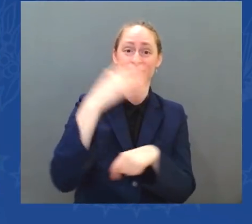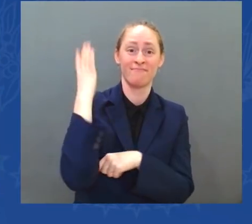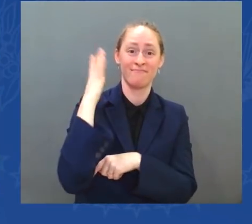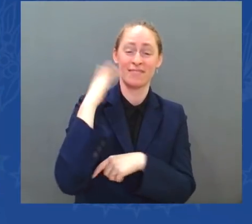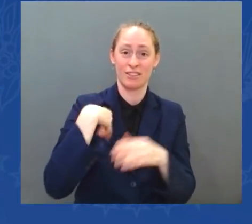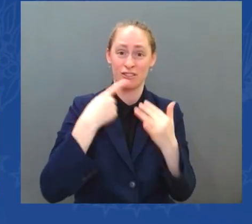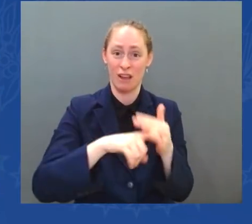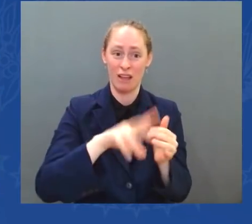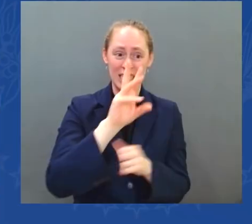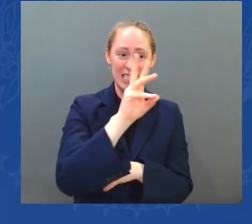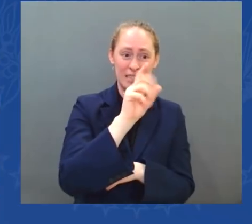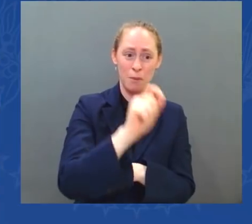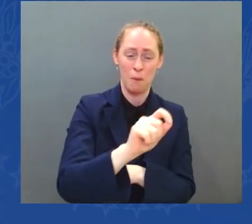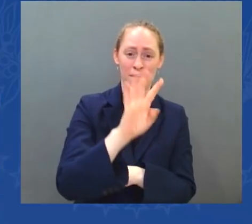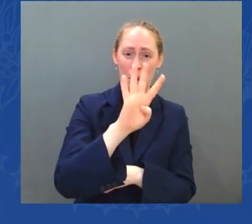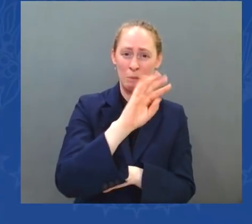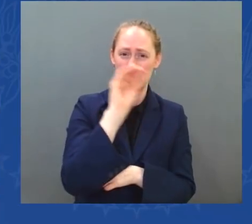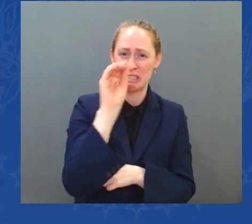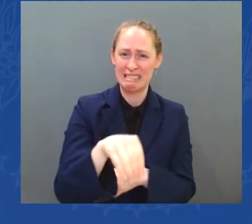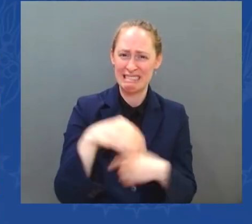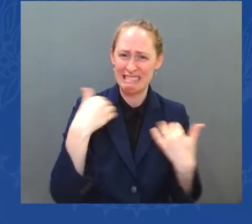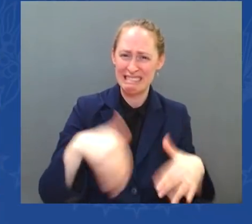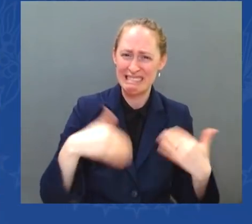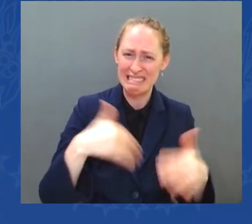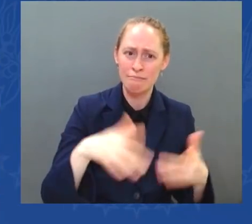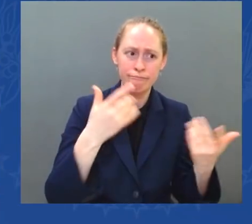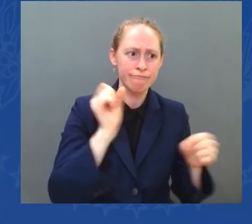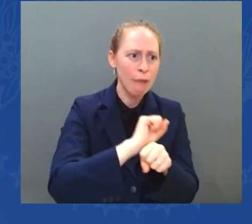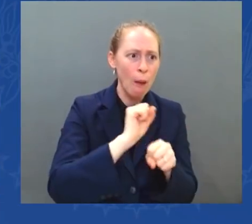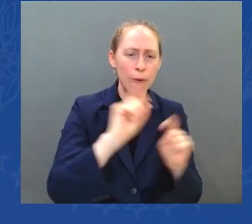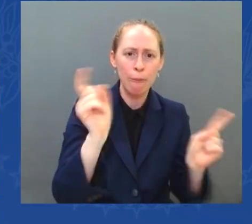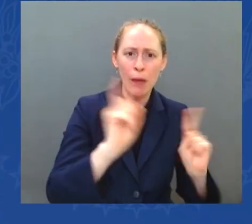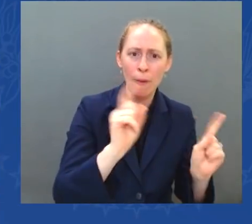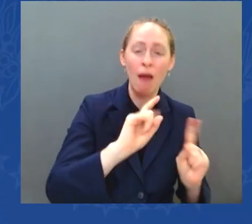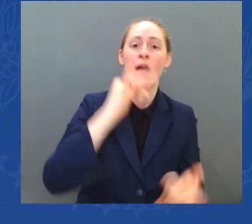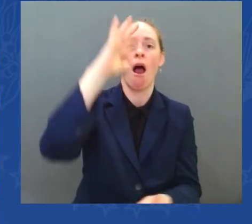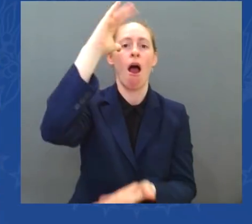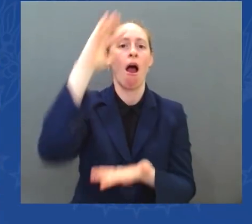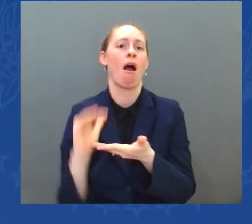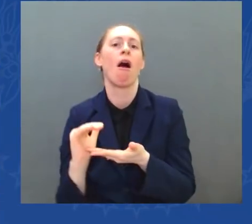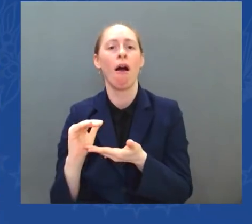North Carolina, thanks to the American Rescue Plan and the leadership of Governor Cooper,